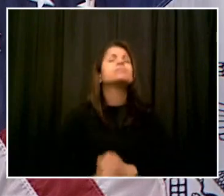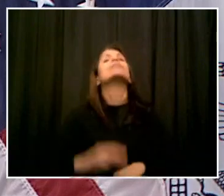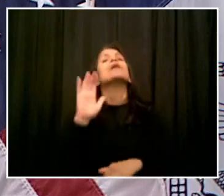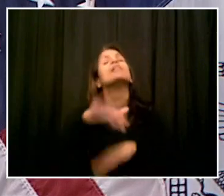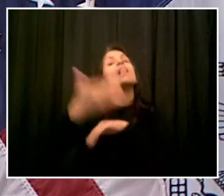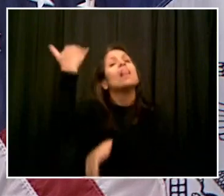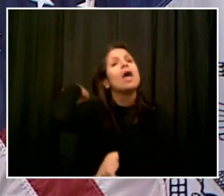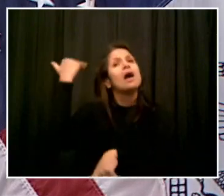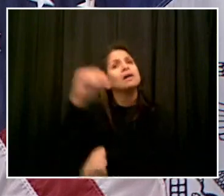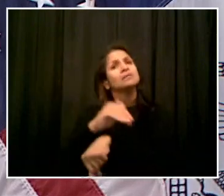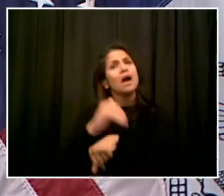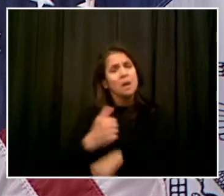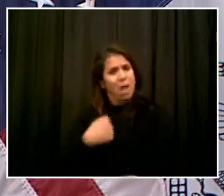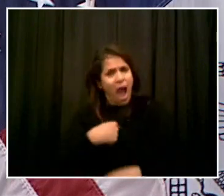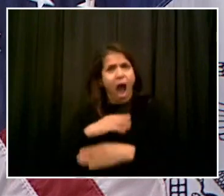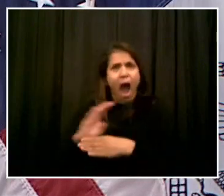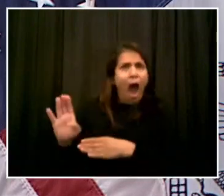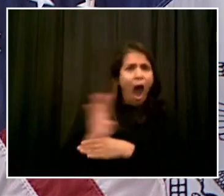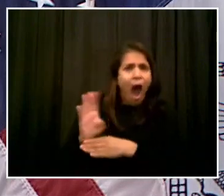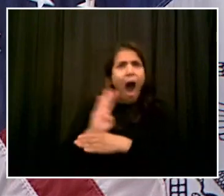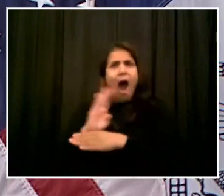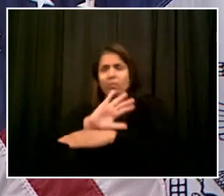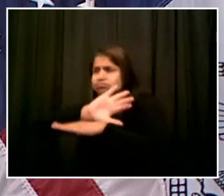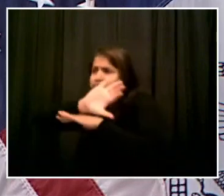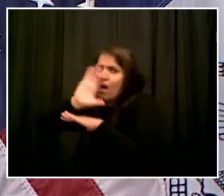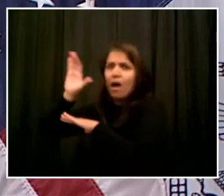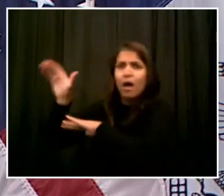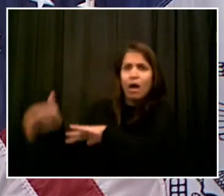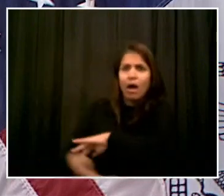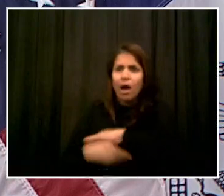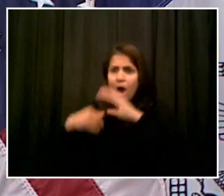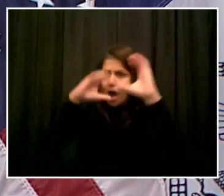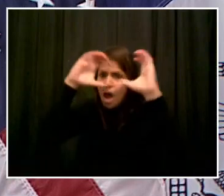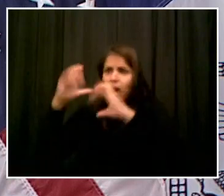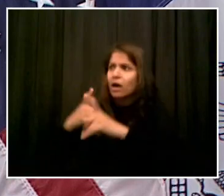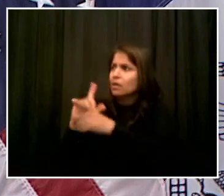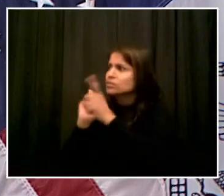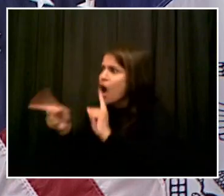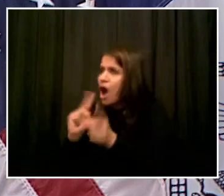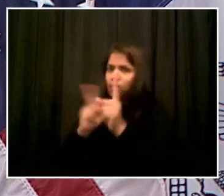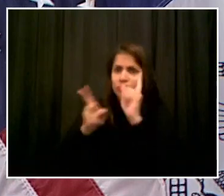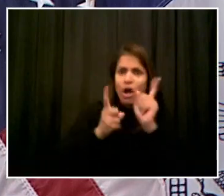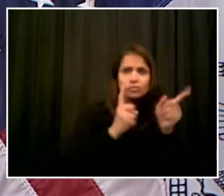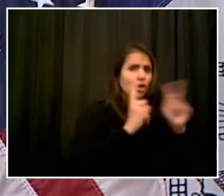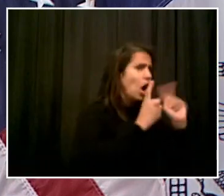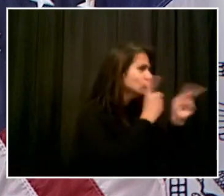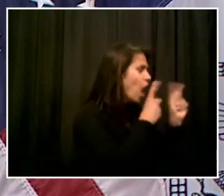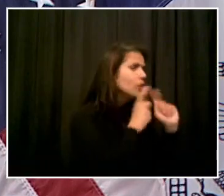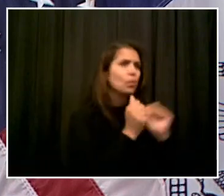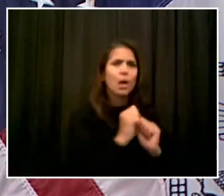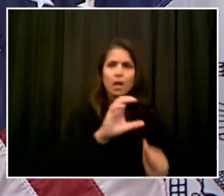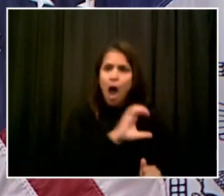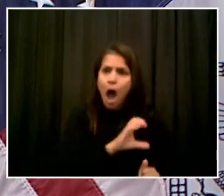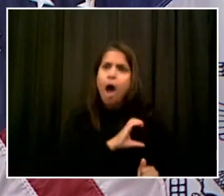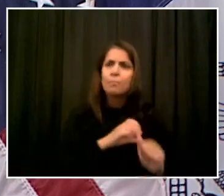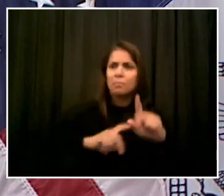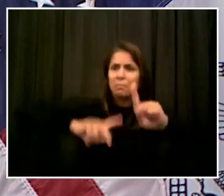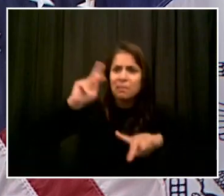WITH THE OTHER LEADERSHIP ALL NIGHT. I SAW PEOPLE OVER MIDTOWN MANHATTAN AND WE HAD FOUGHT BEFORE AS IT WOULD BE LOWER